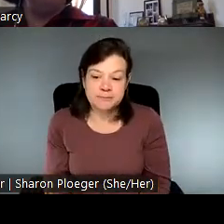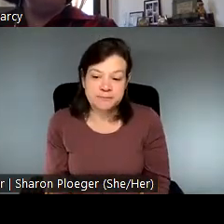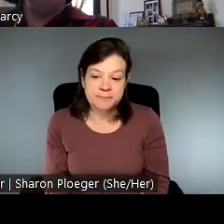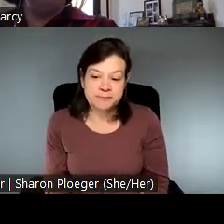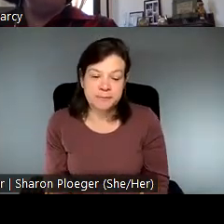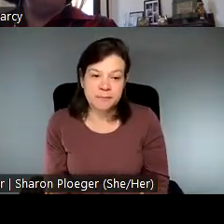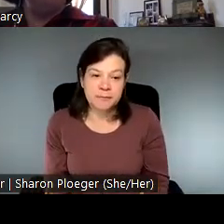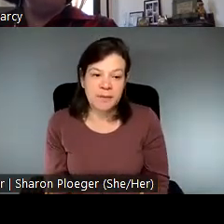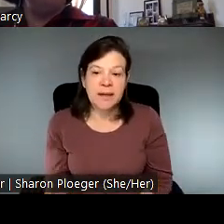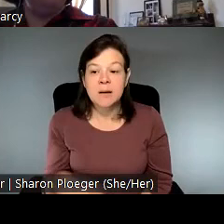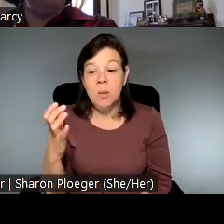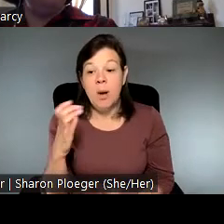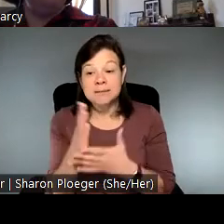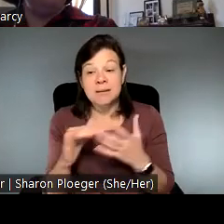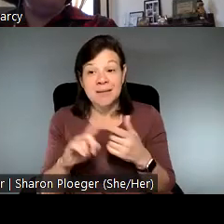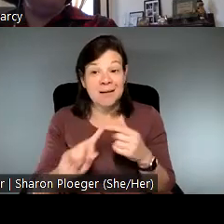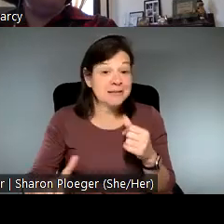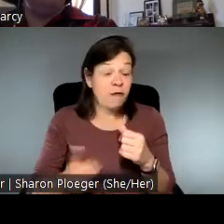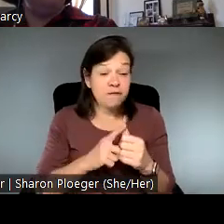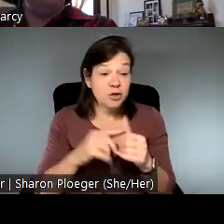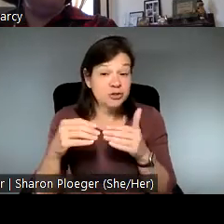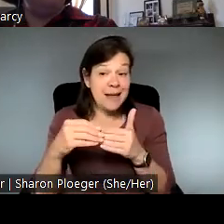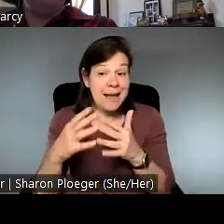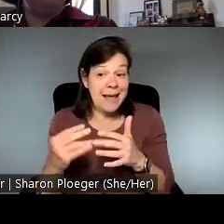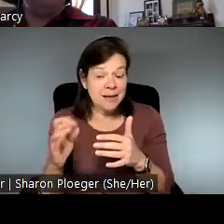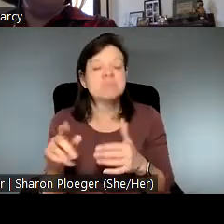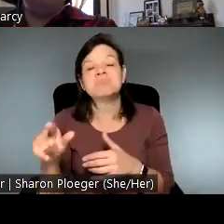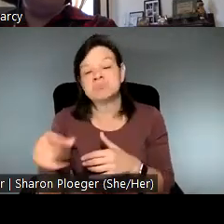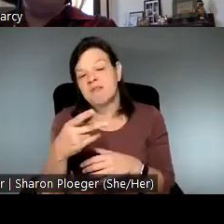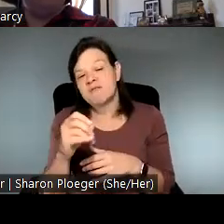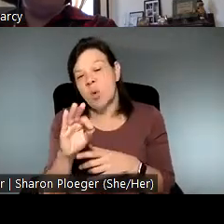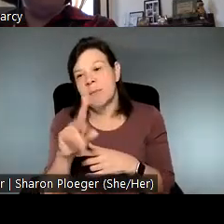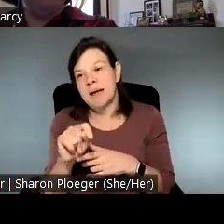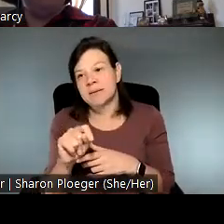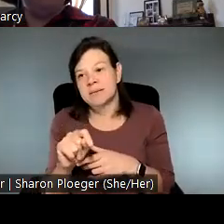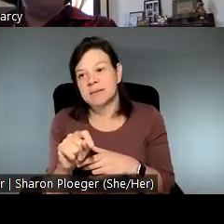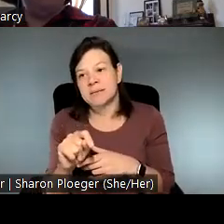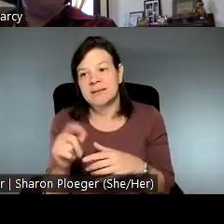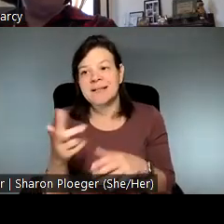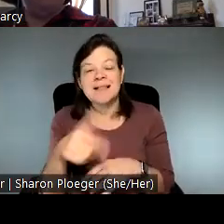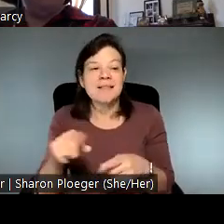to be our first heading, we could use this format. These are preset formats that Microsoft Word offers.